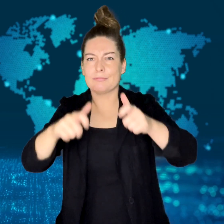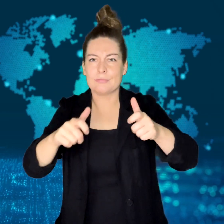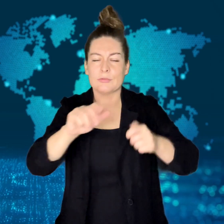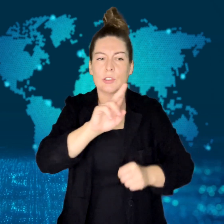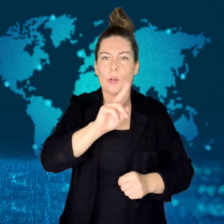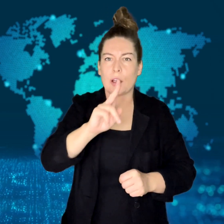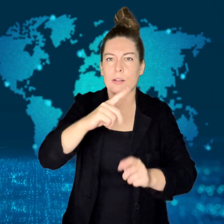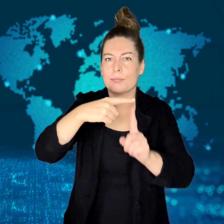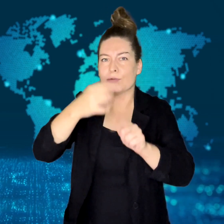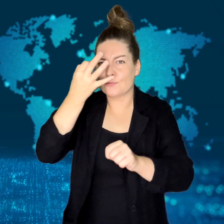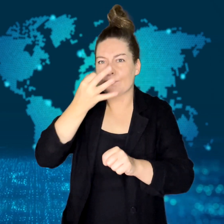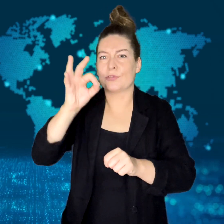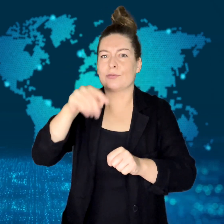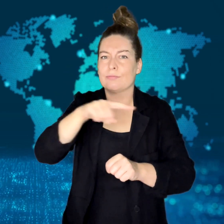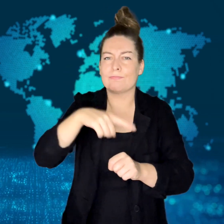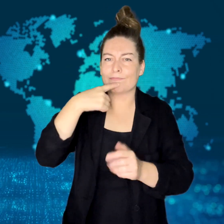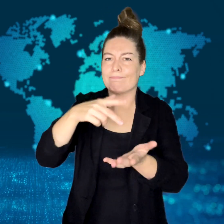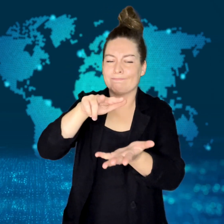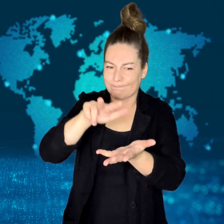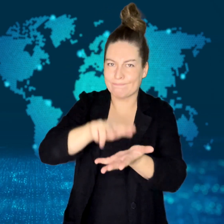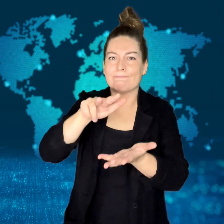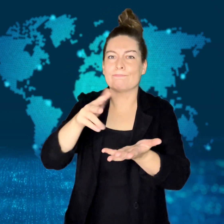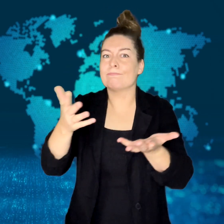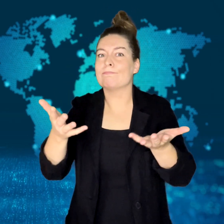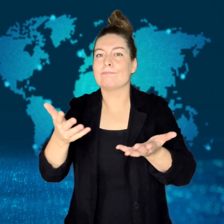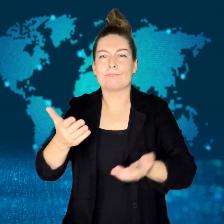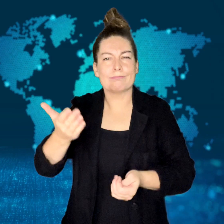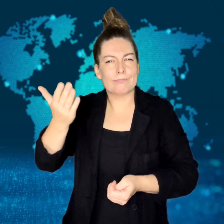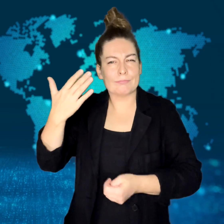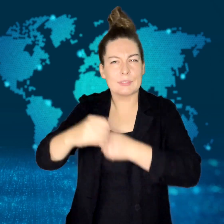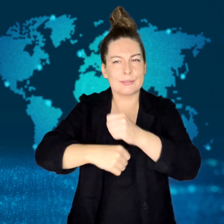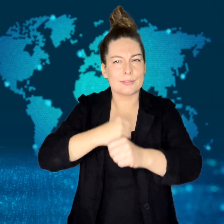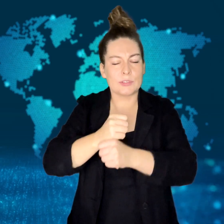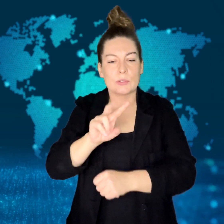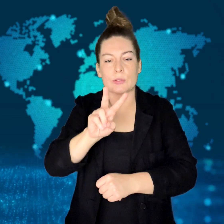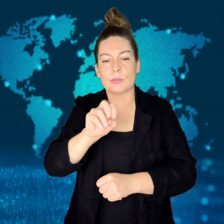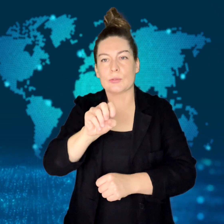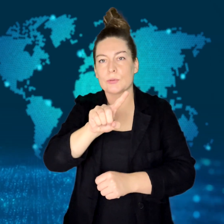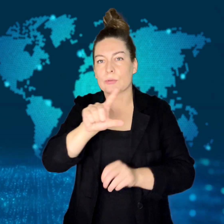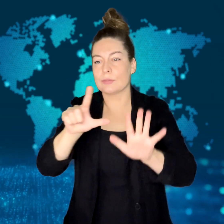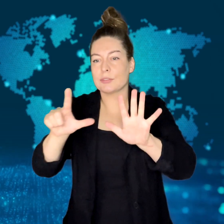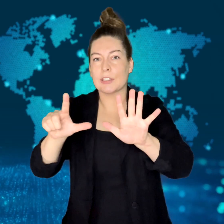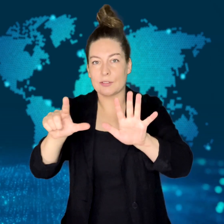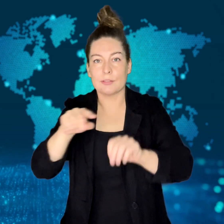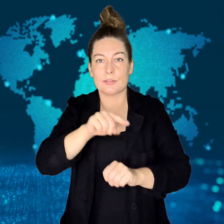is Alex Batty who vanished when his mother and grandfather took him